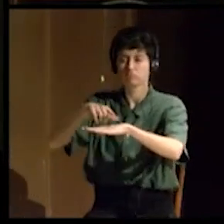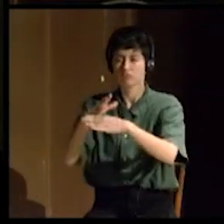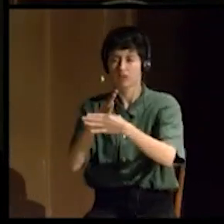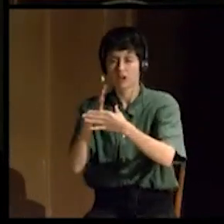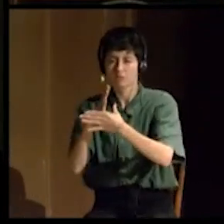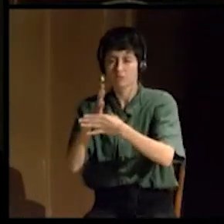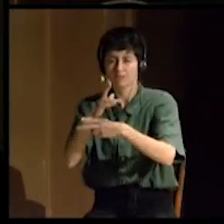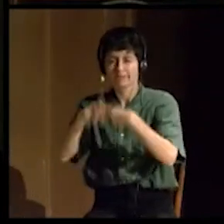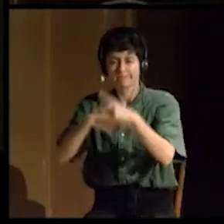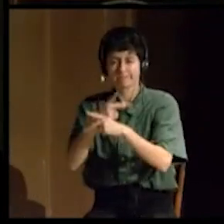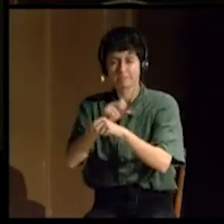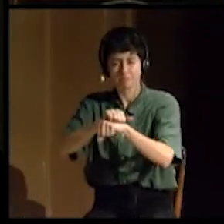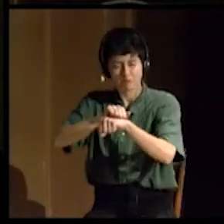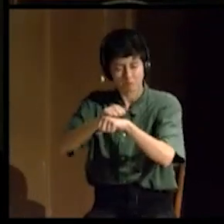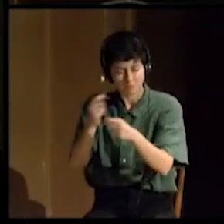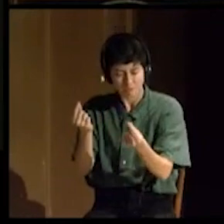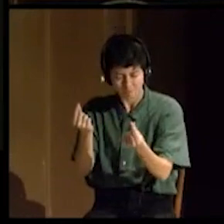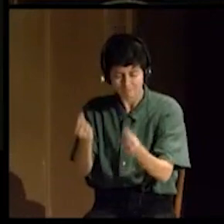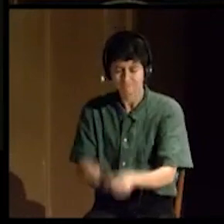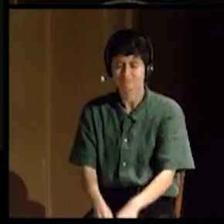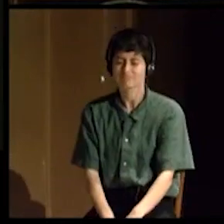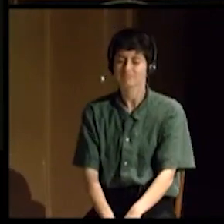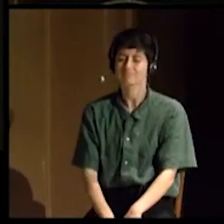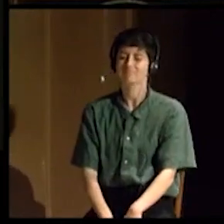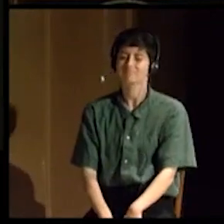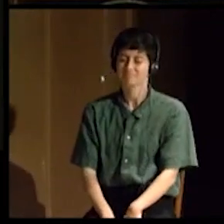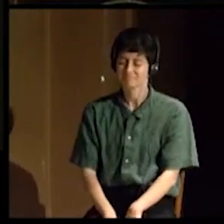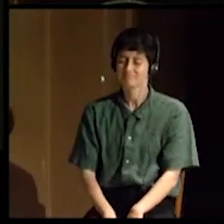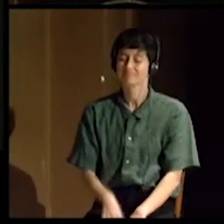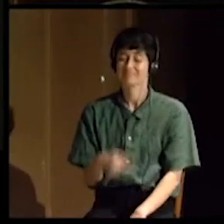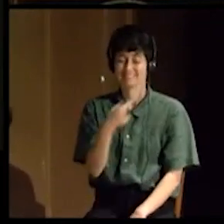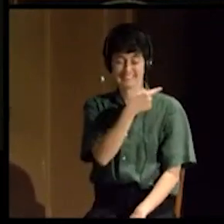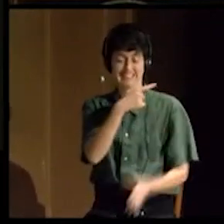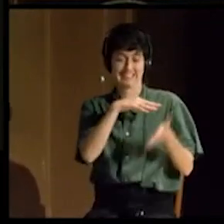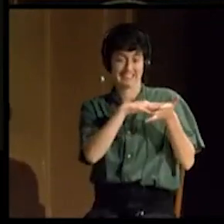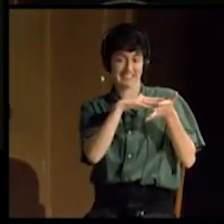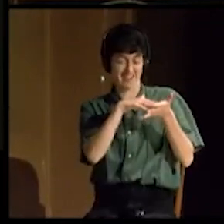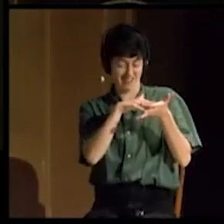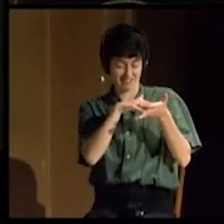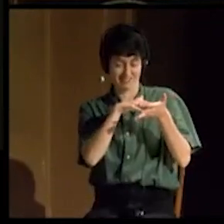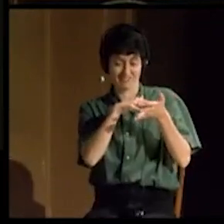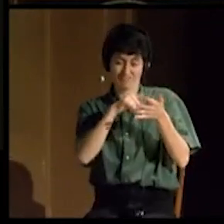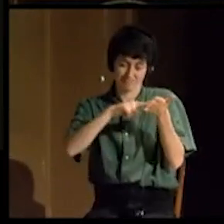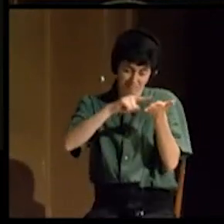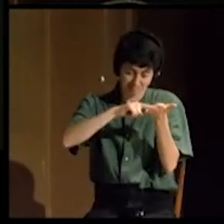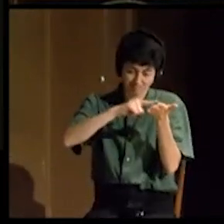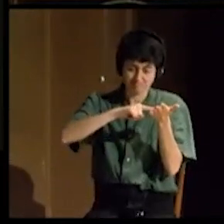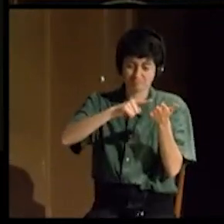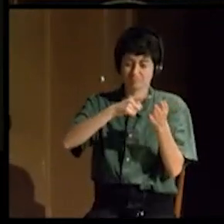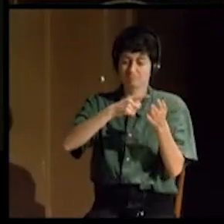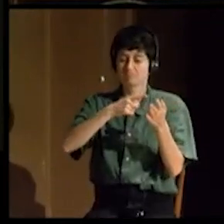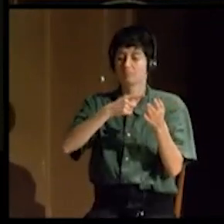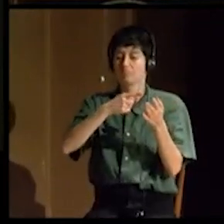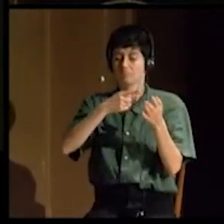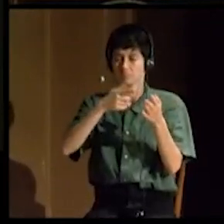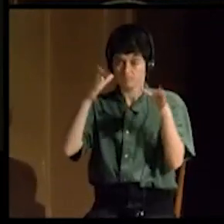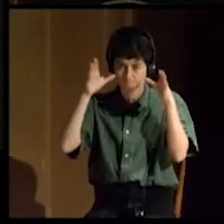So this is results from a study by Christiansen and Mooney. And they were looking at the average seismic structure of continents.